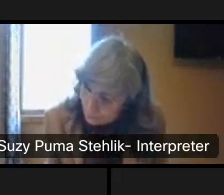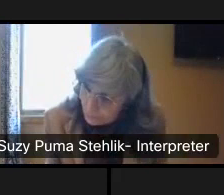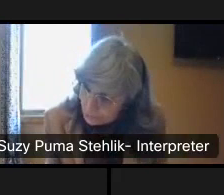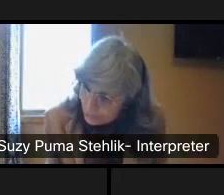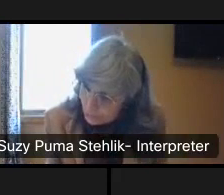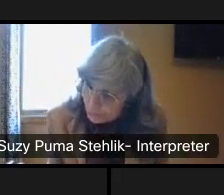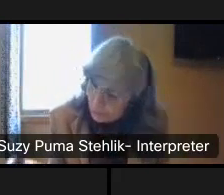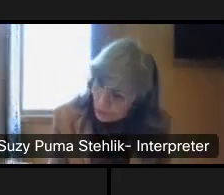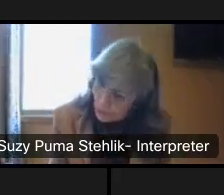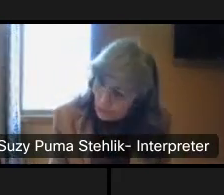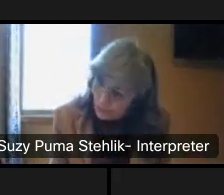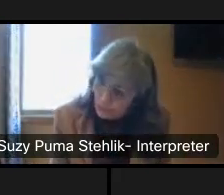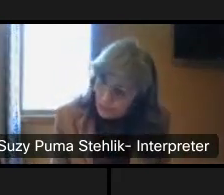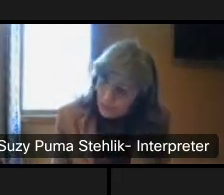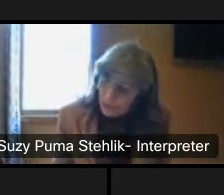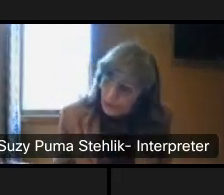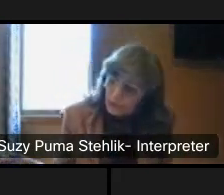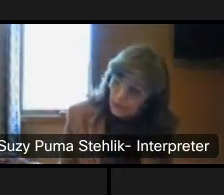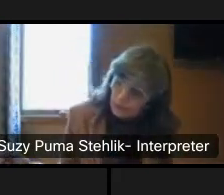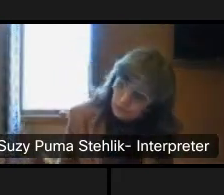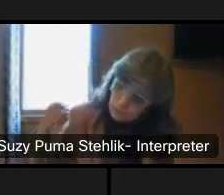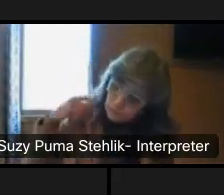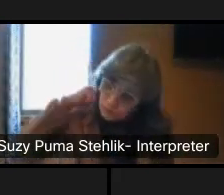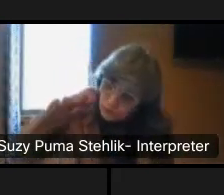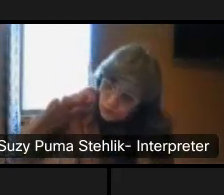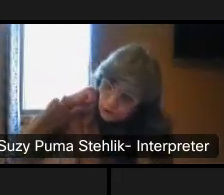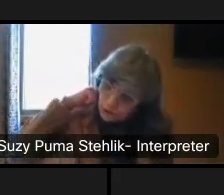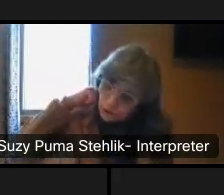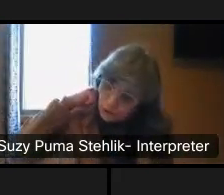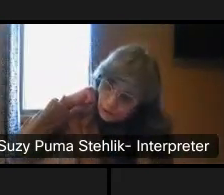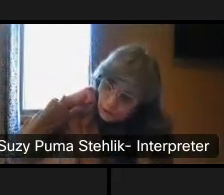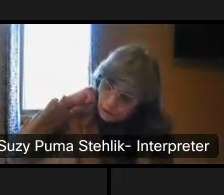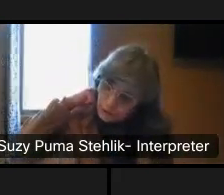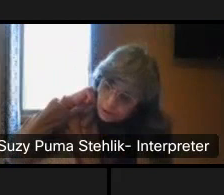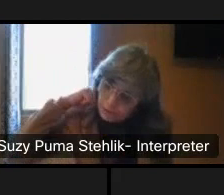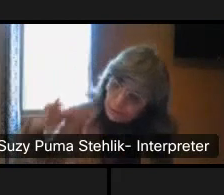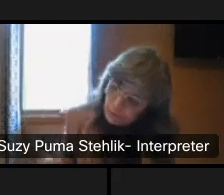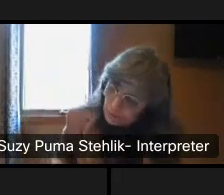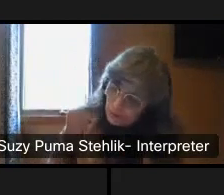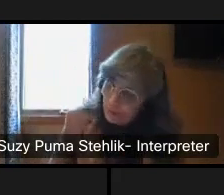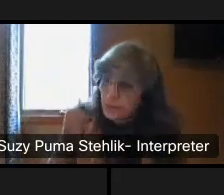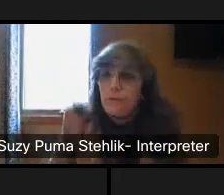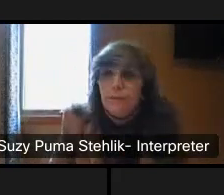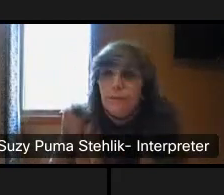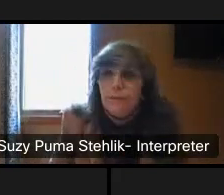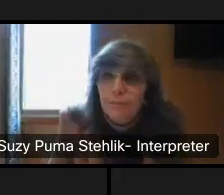No problem said I want to accomplish progress with the college uh. Me me hello.